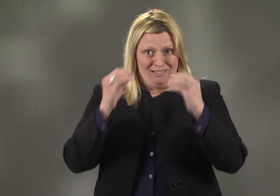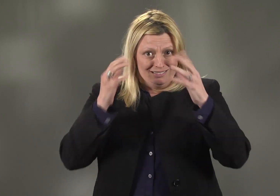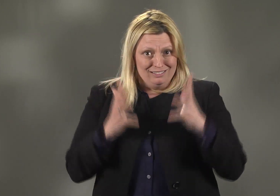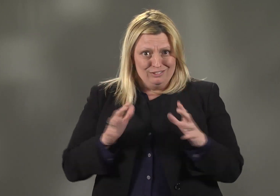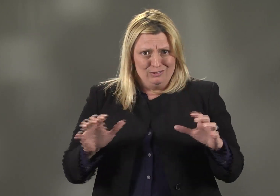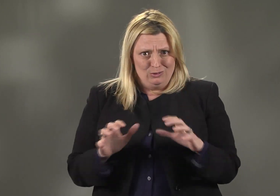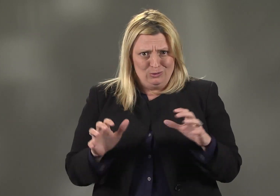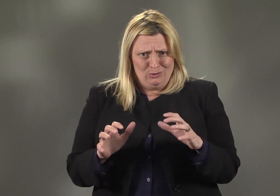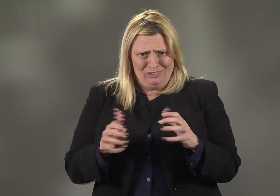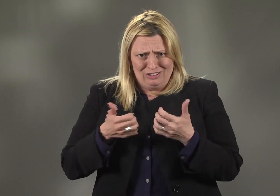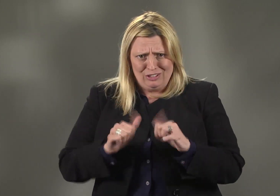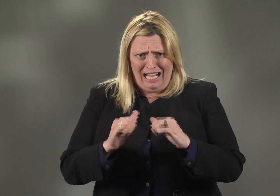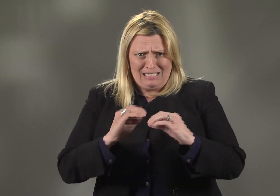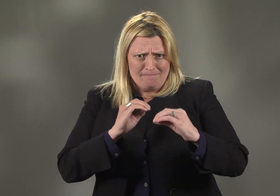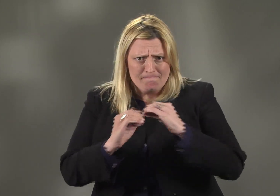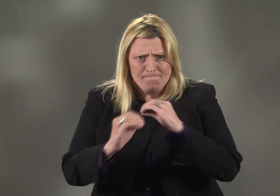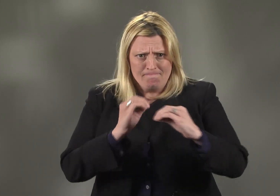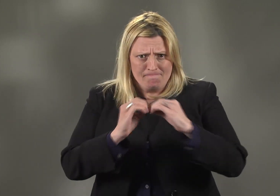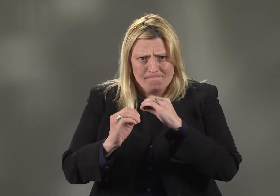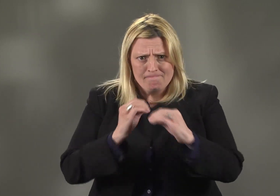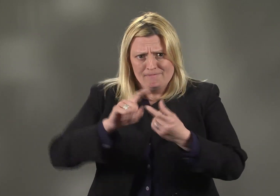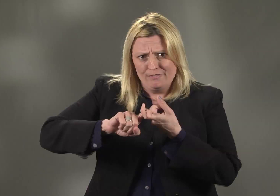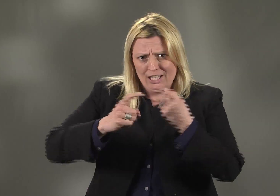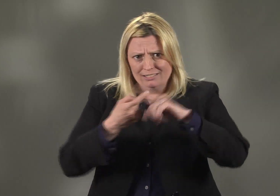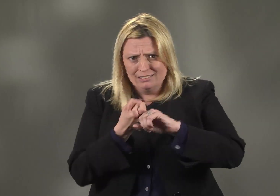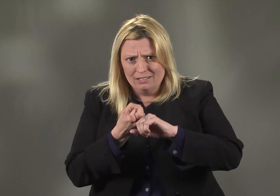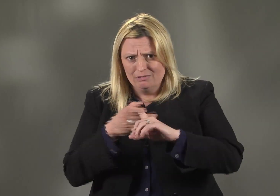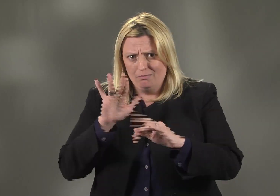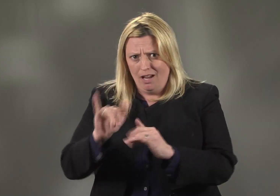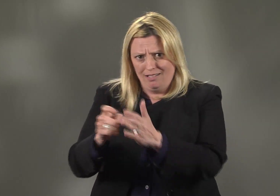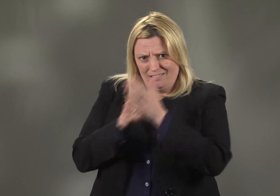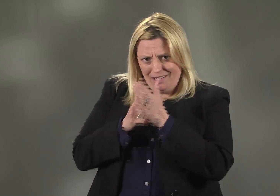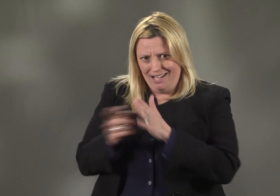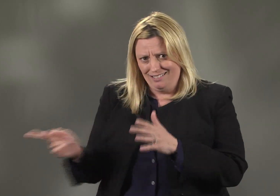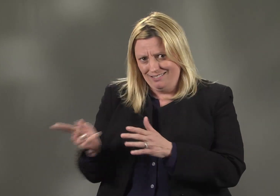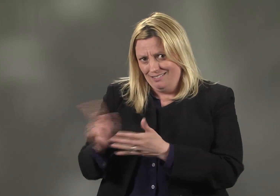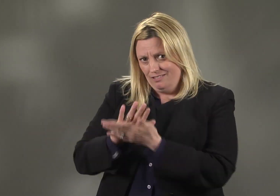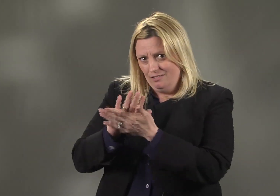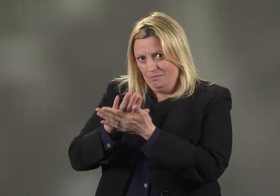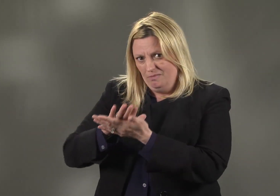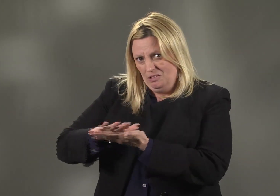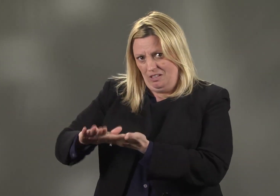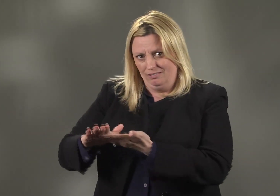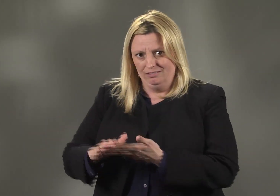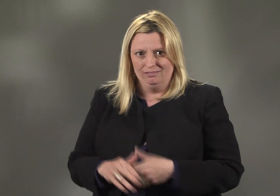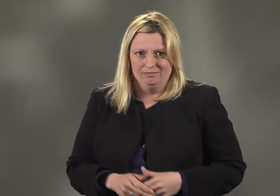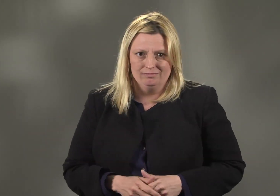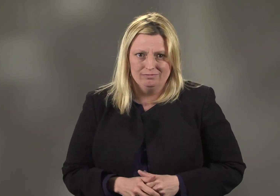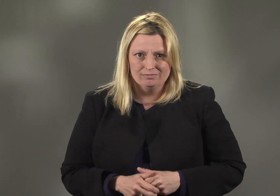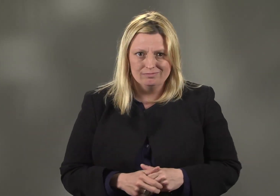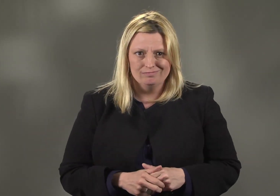Part of what the teachers did was to try to continue to fix our friendship by demanding that the girls be nice to me.